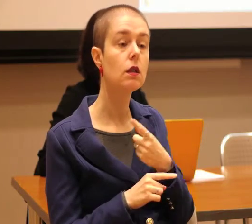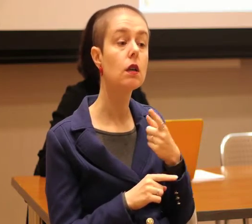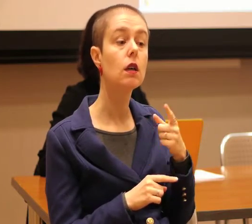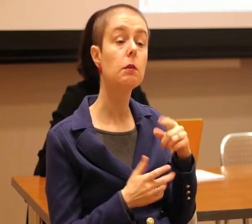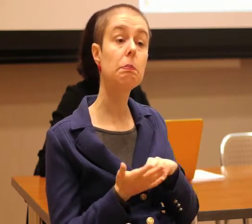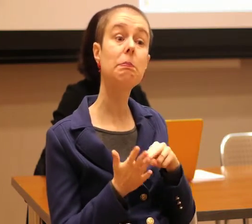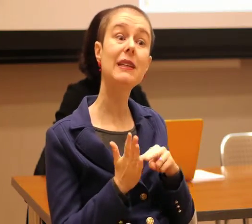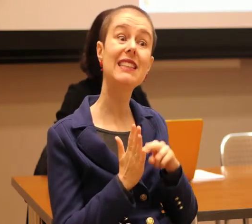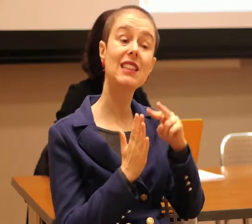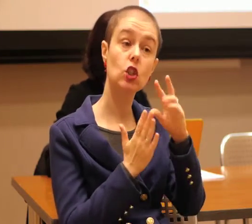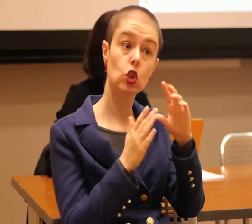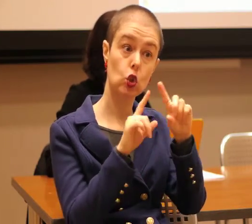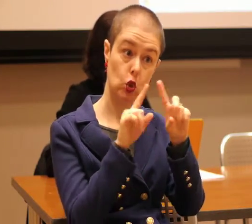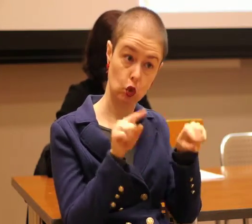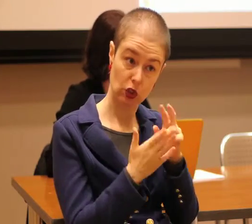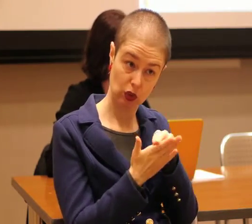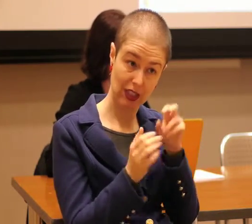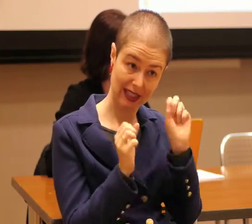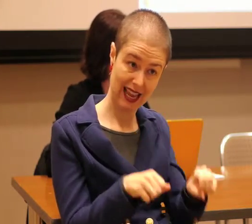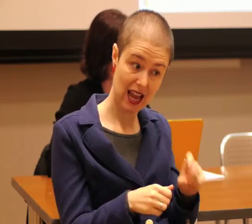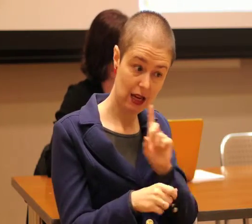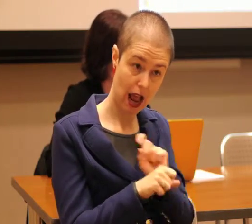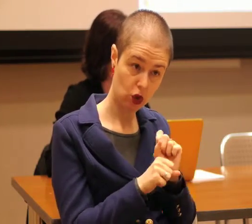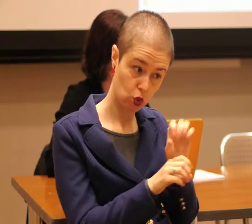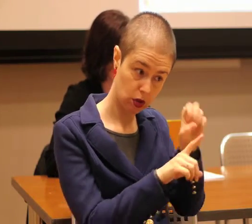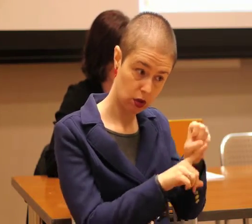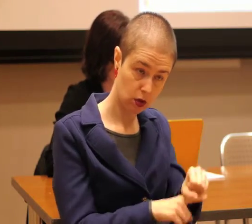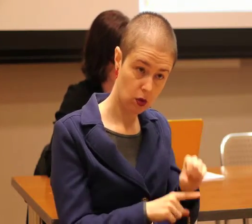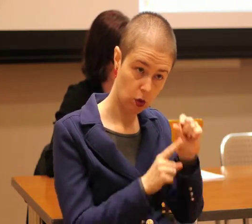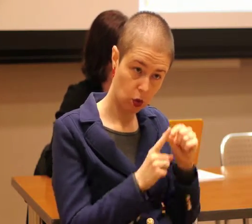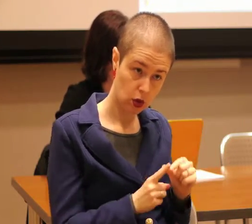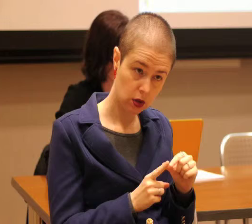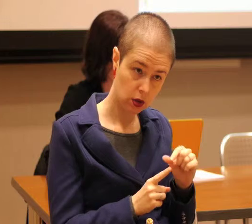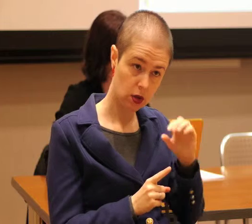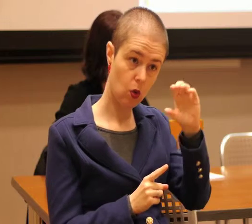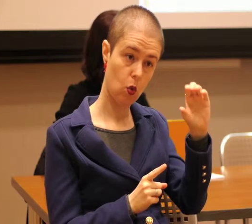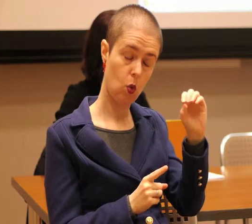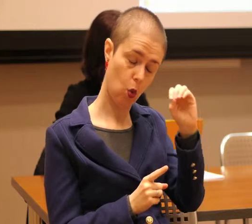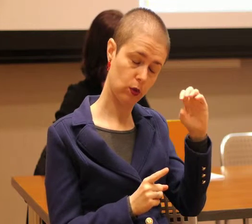actually to read the words? If it hasn't gone through an Optical ...